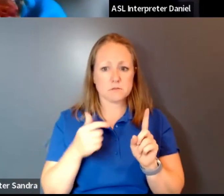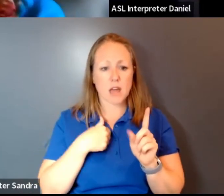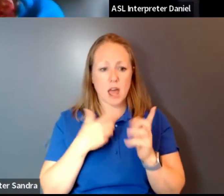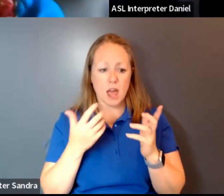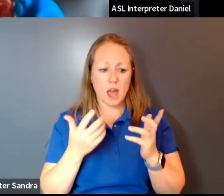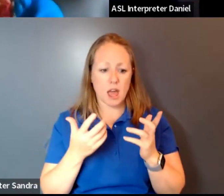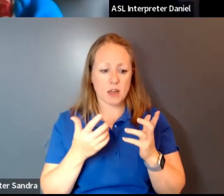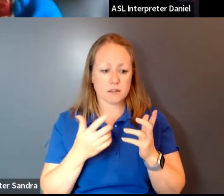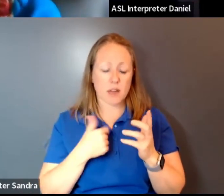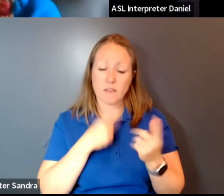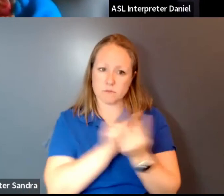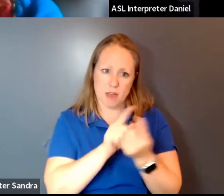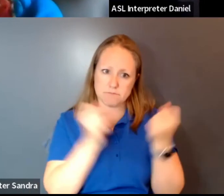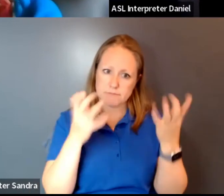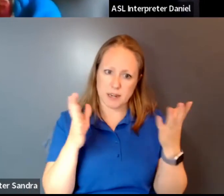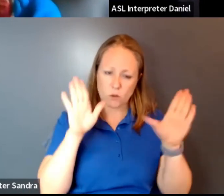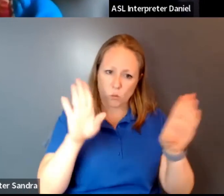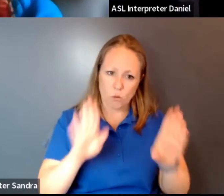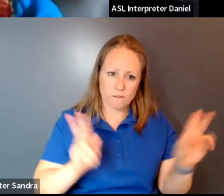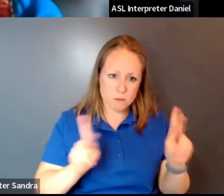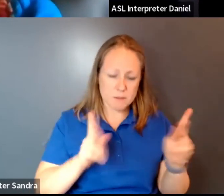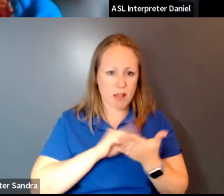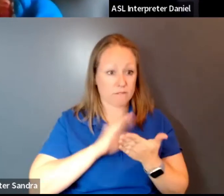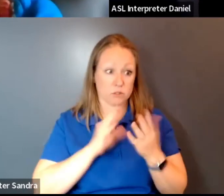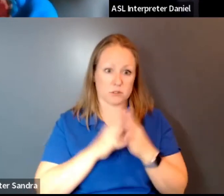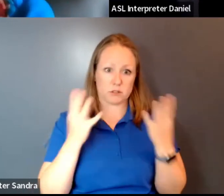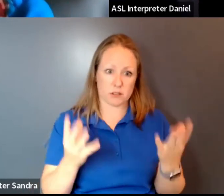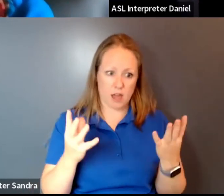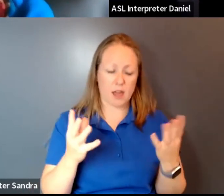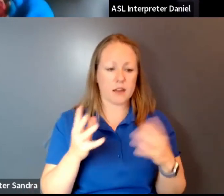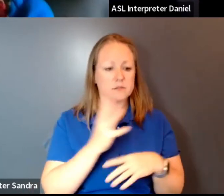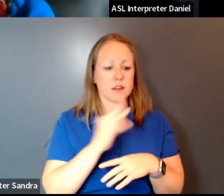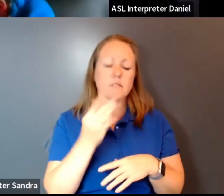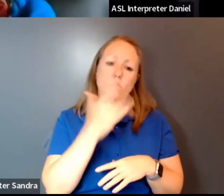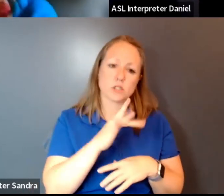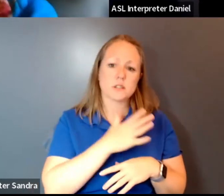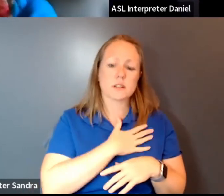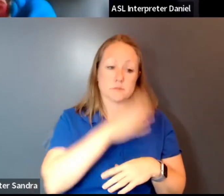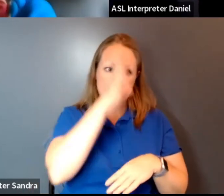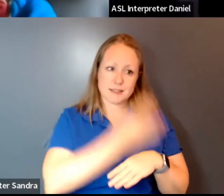lot of wonderful people and learn a lot myself, and fortunately, my son has been doing excellent the last couple